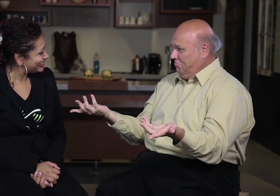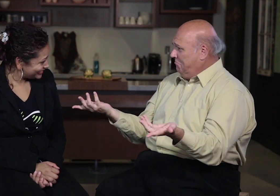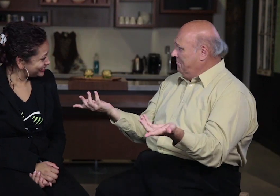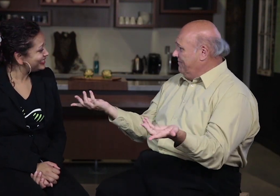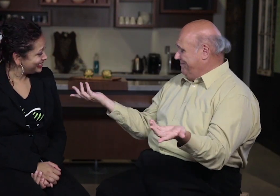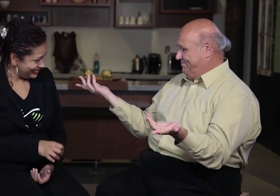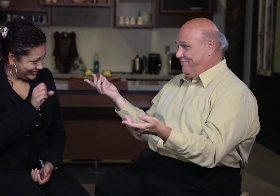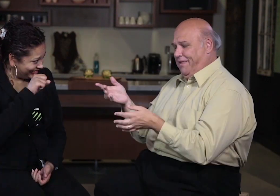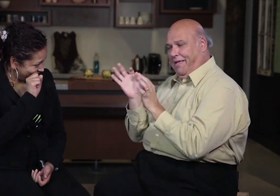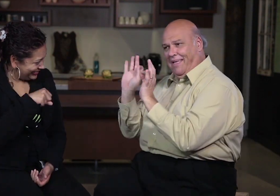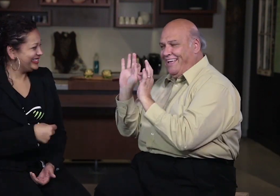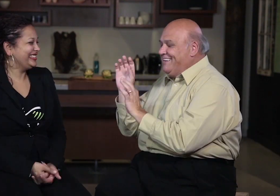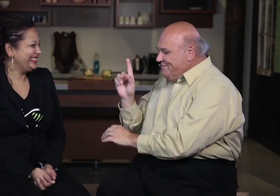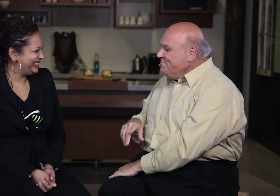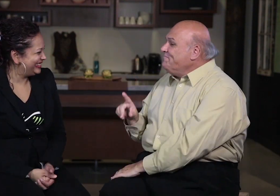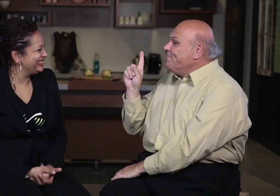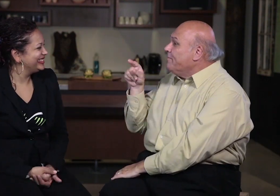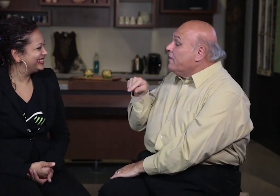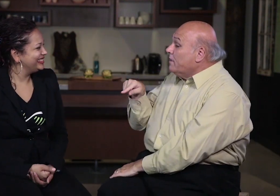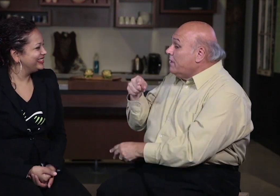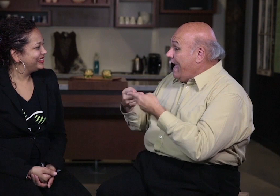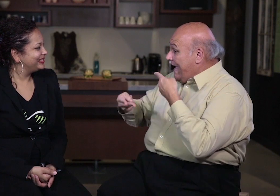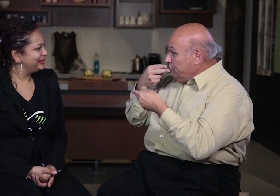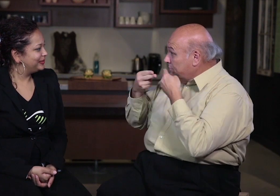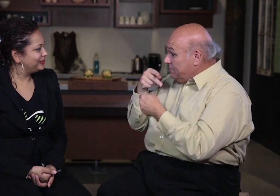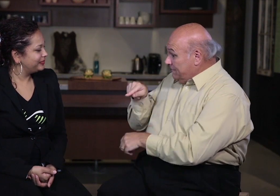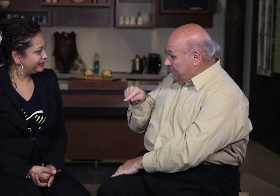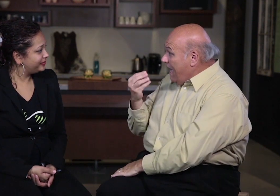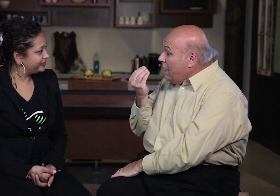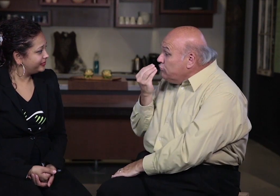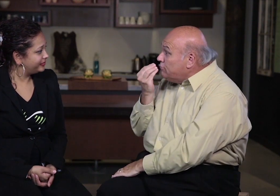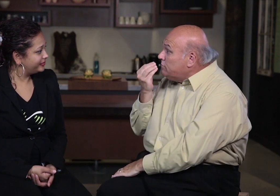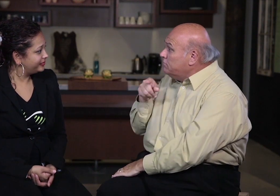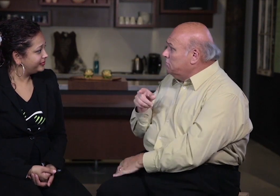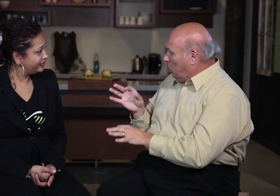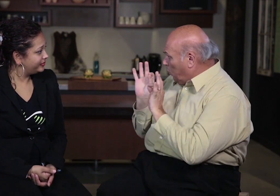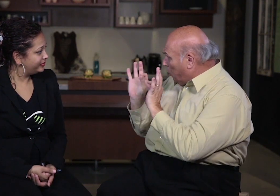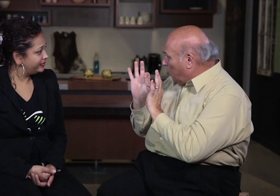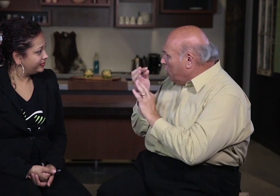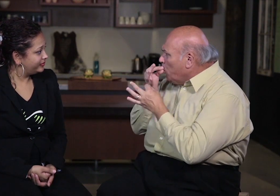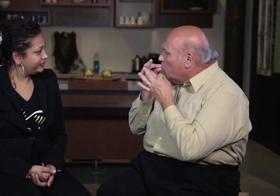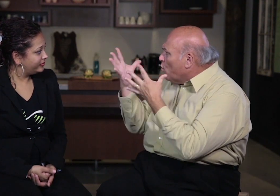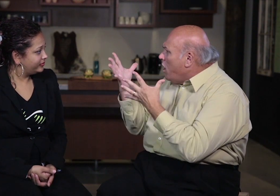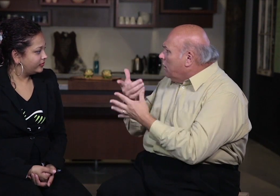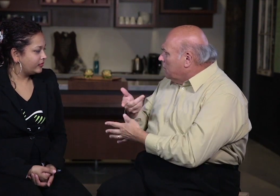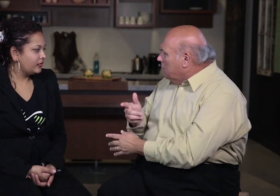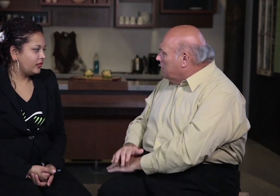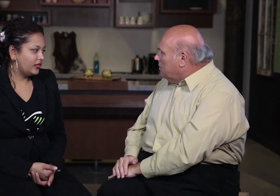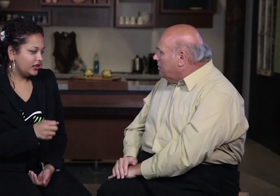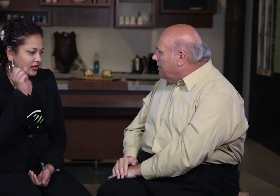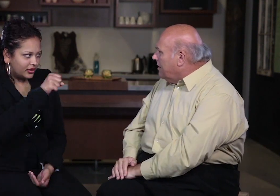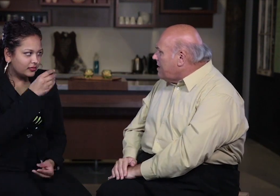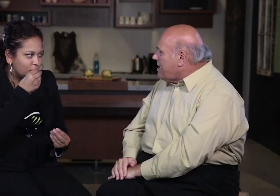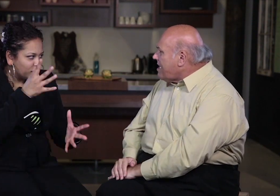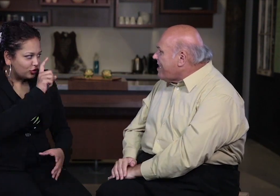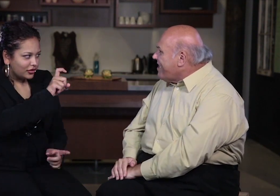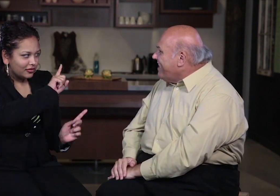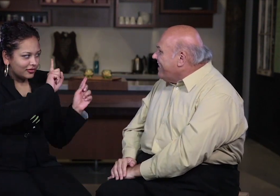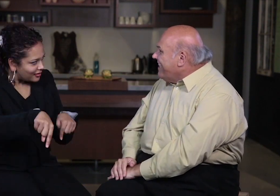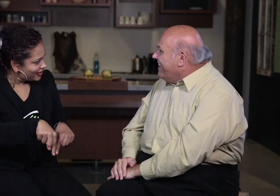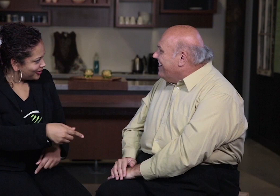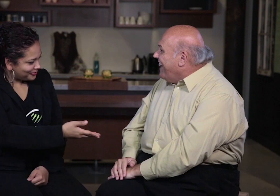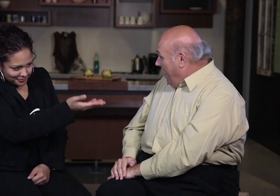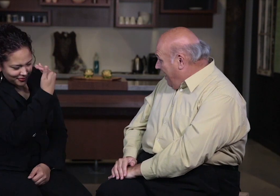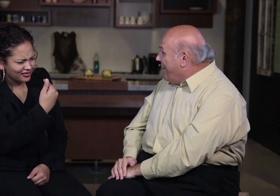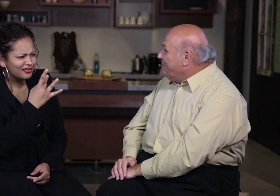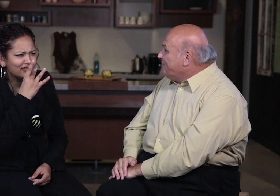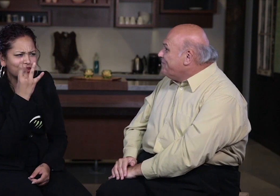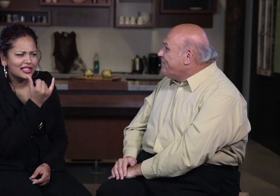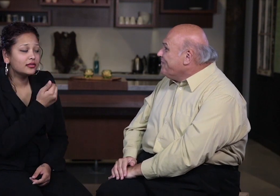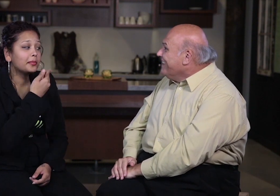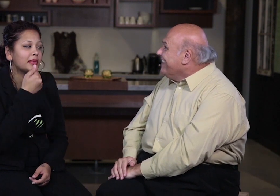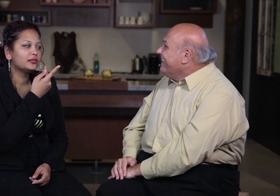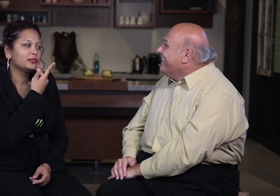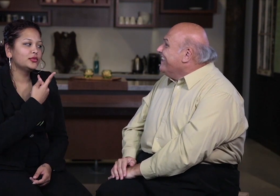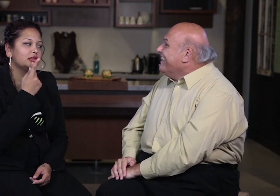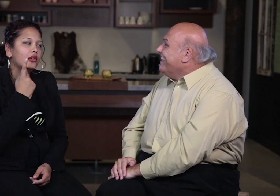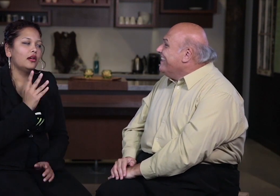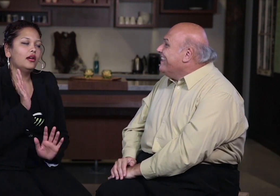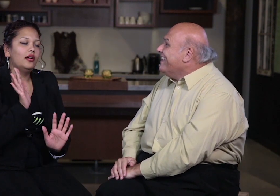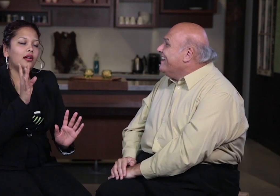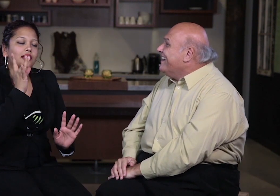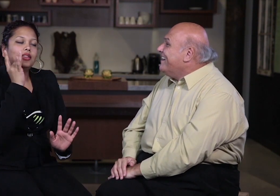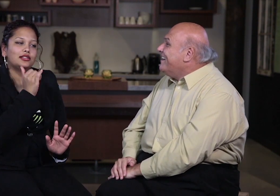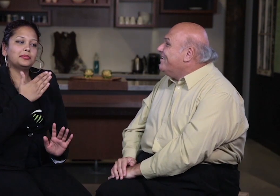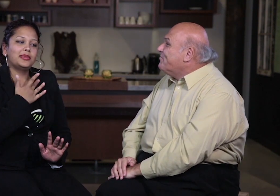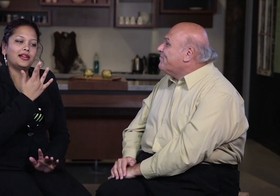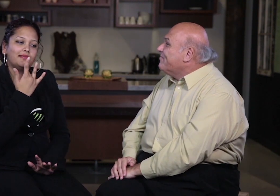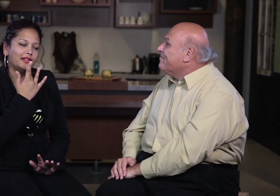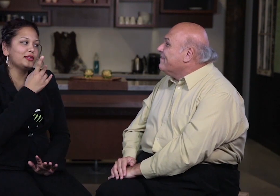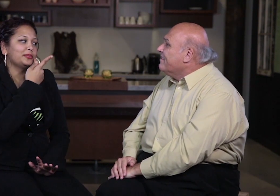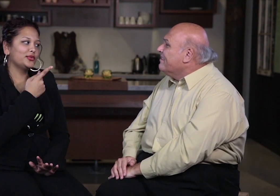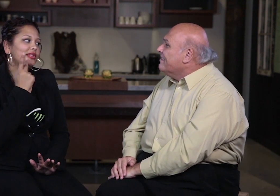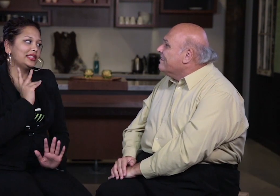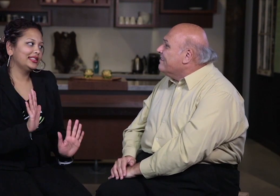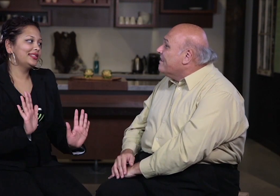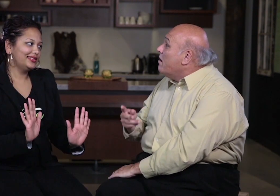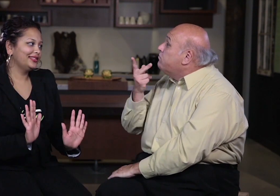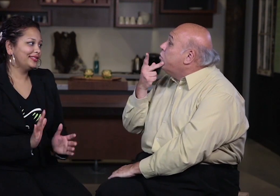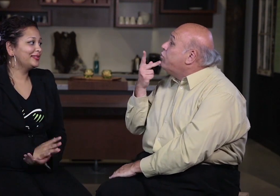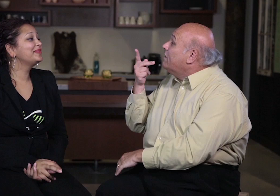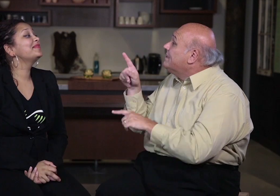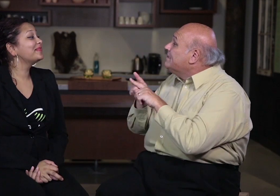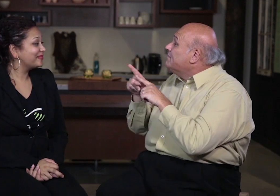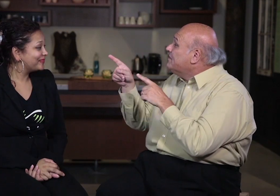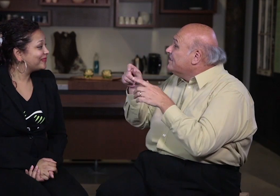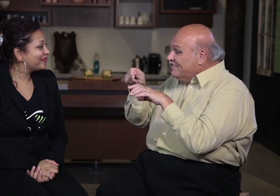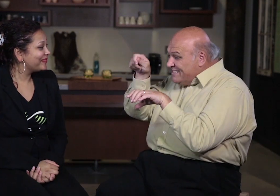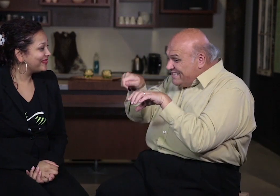understand and grasp the notion of using your body to communicate. How is the food? Is it delicious? Yes, you